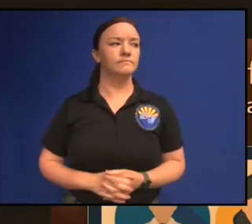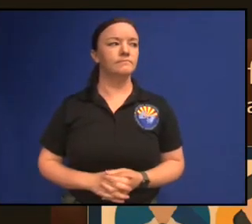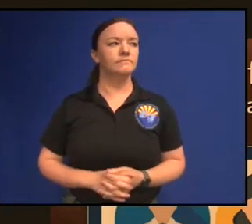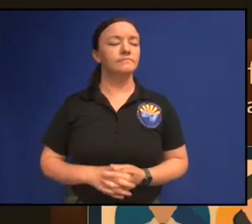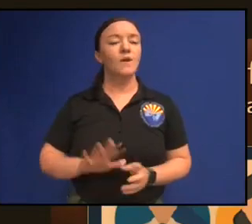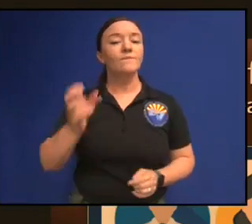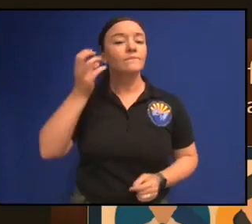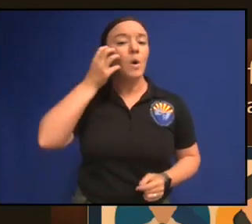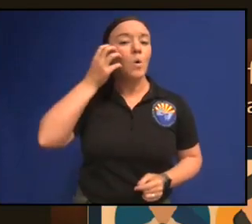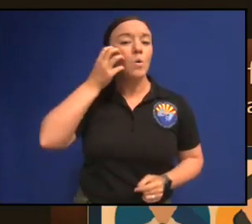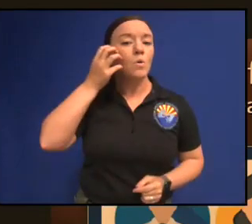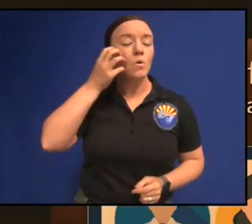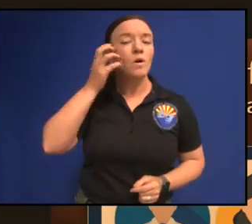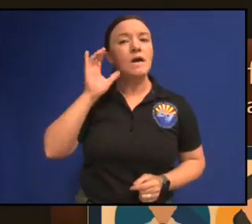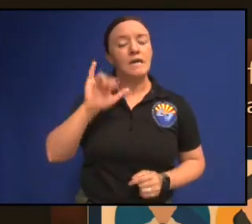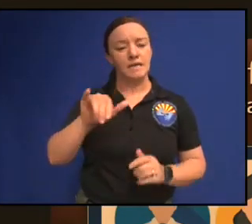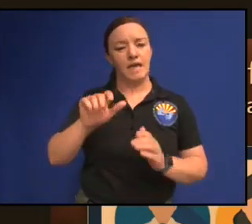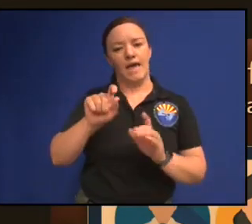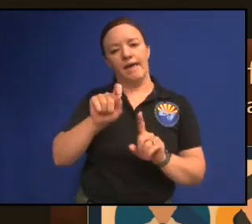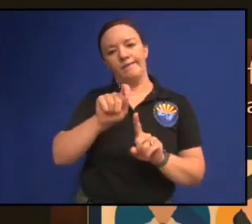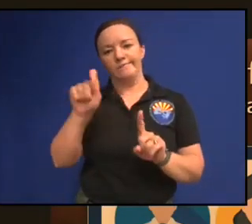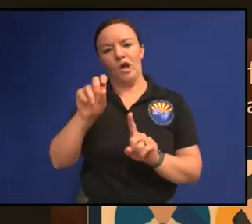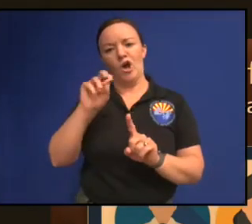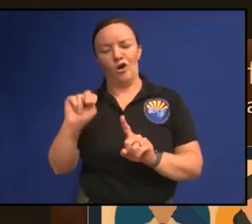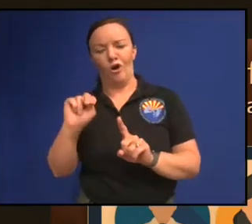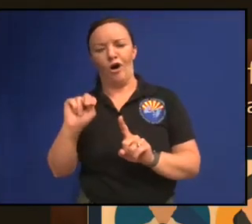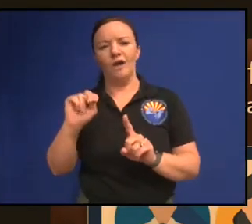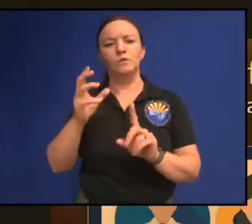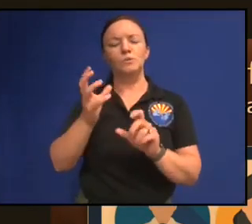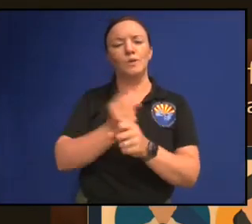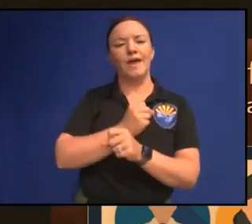SO MAKE SURE YOU DO THAT BECAUSE IT WILL SEND THAT